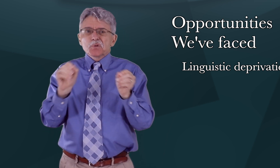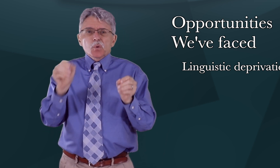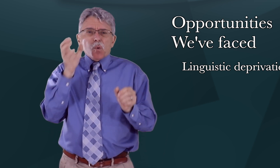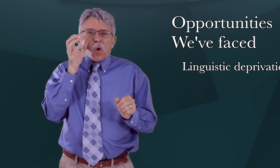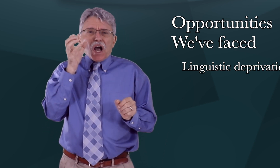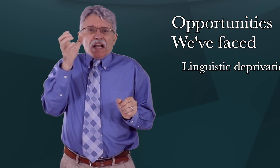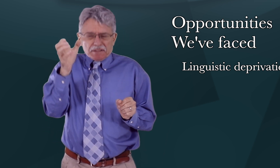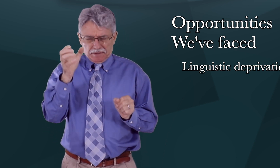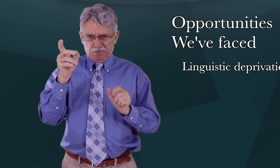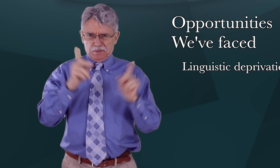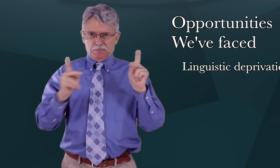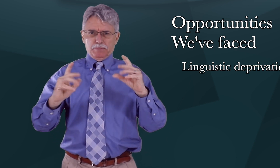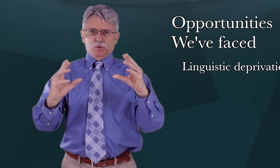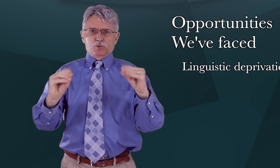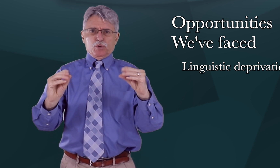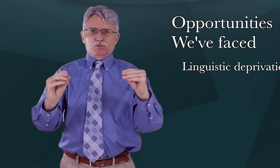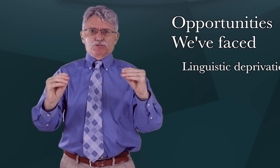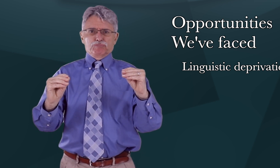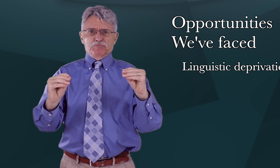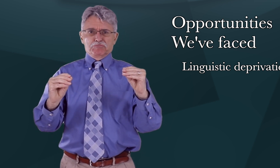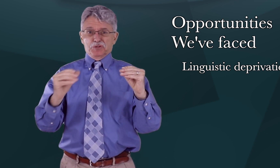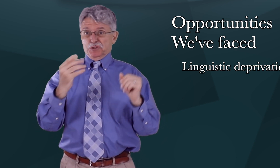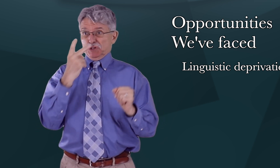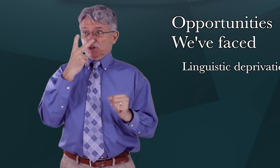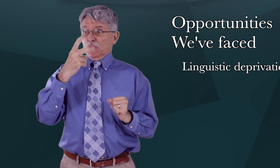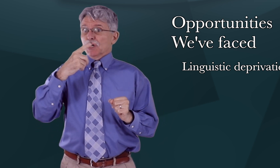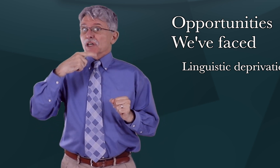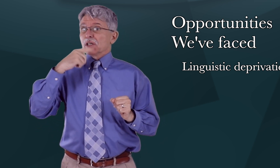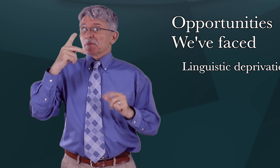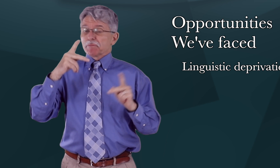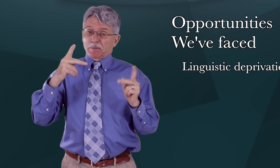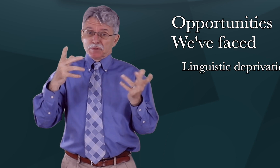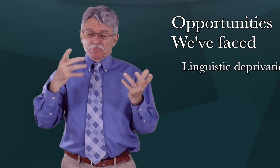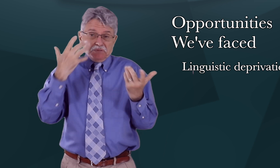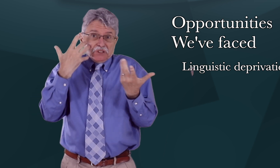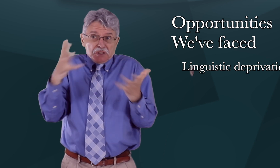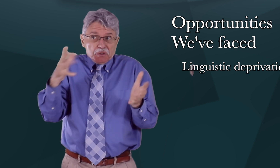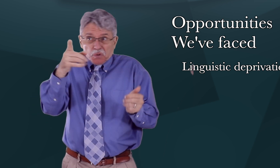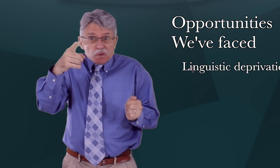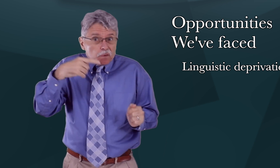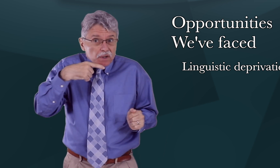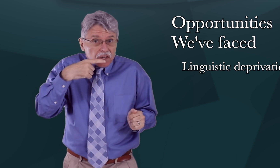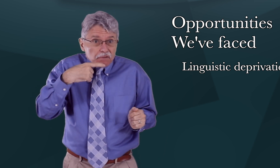One of our children who arrived when she was six had no concept that people could talk.